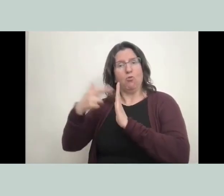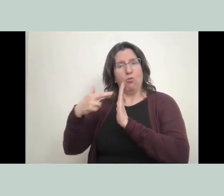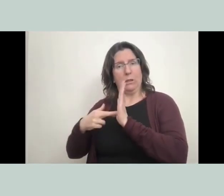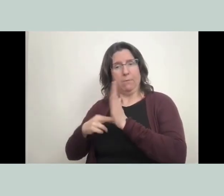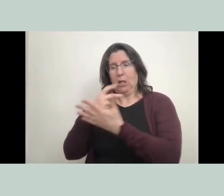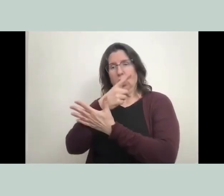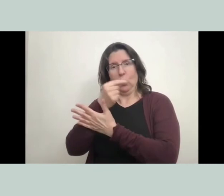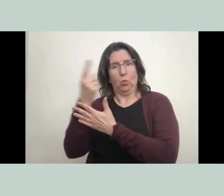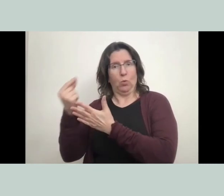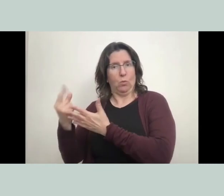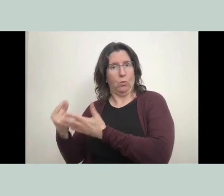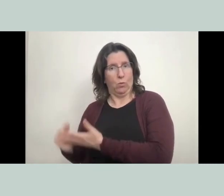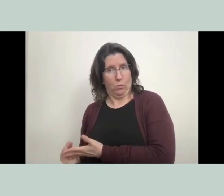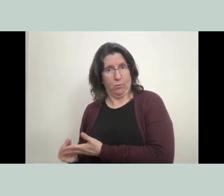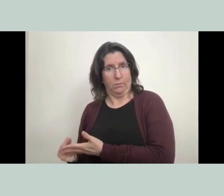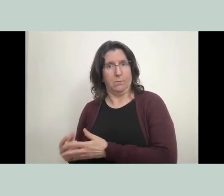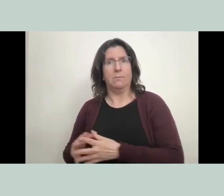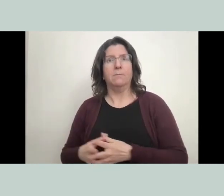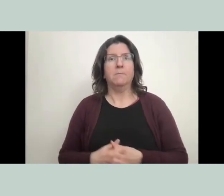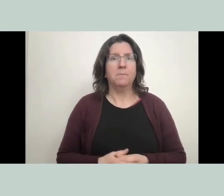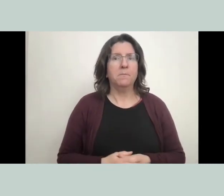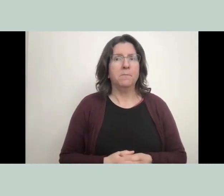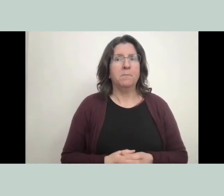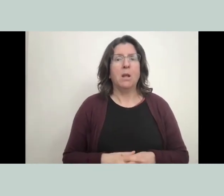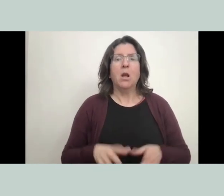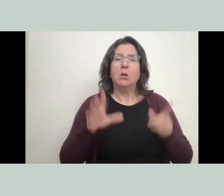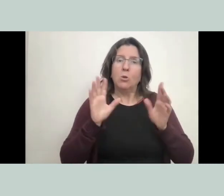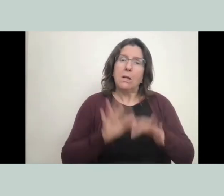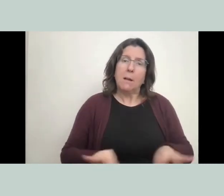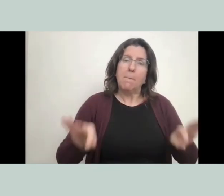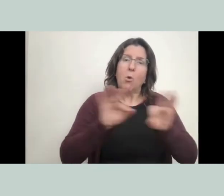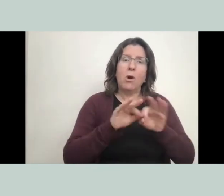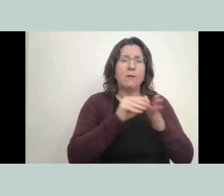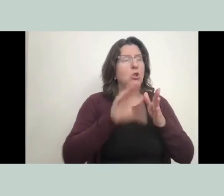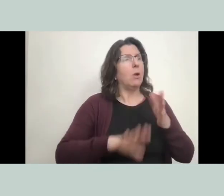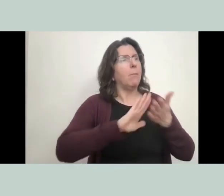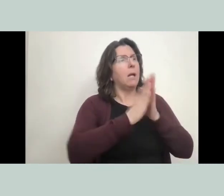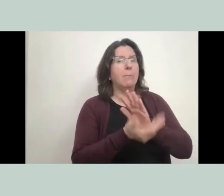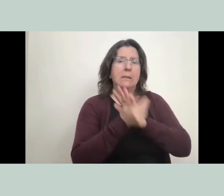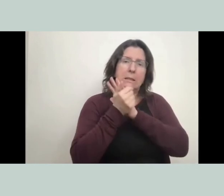so it needs to be transformed into a recipe which provides clearer instructions about how they can be cooked.